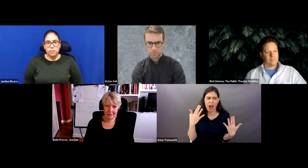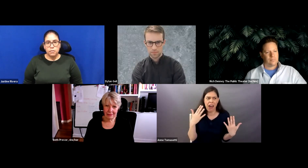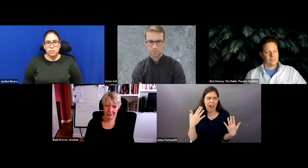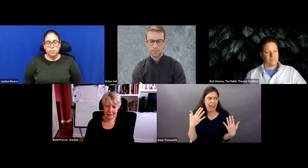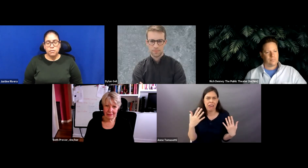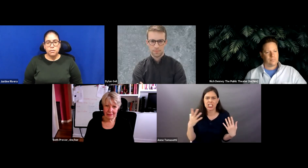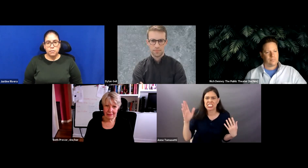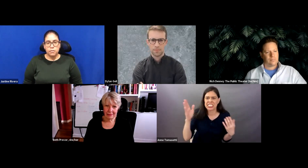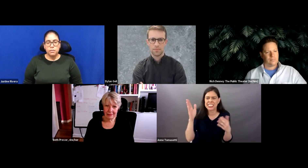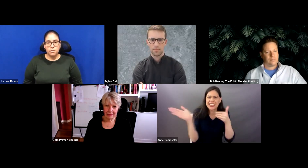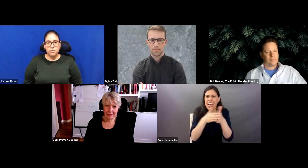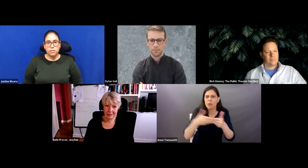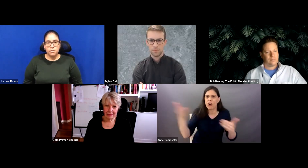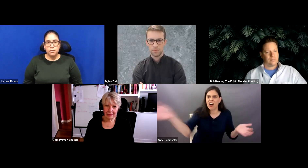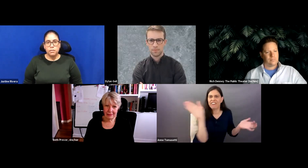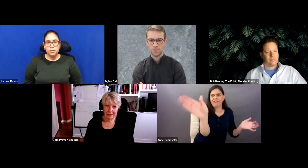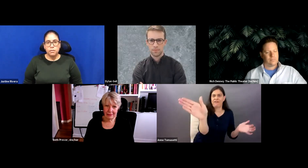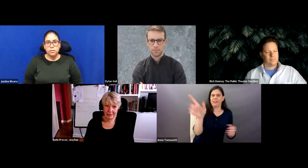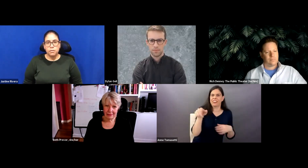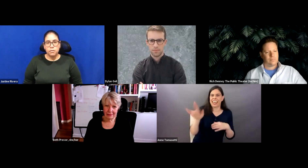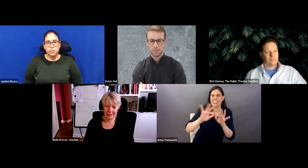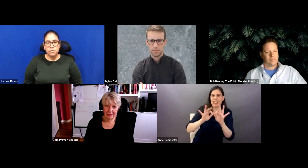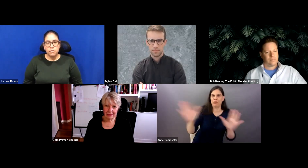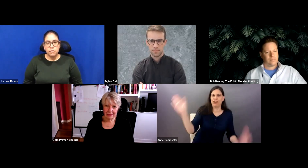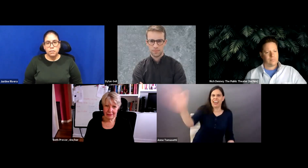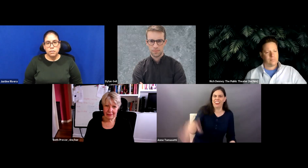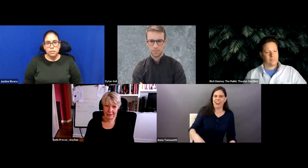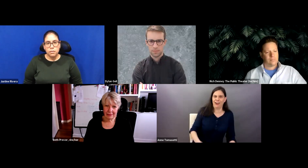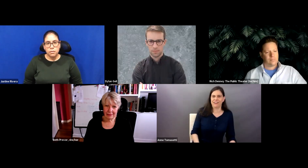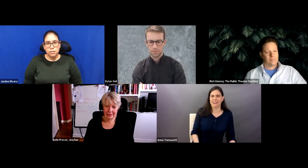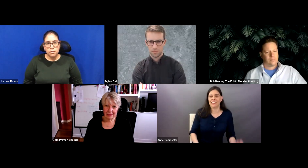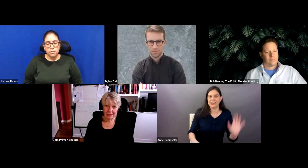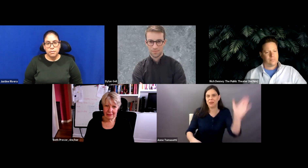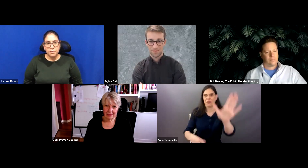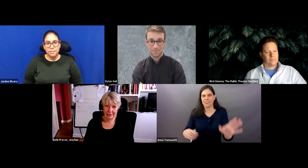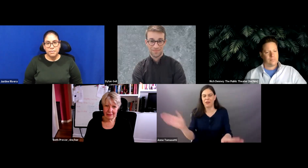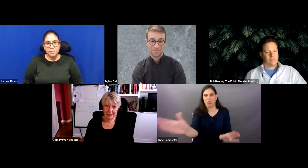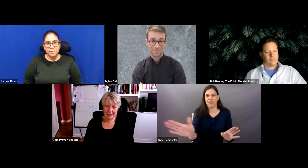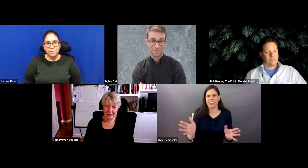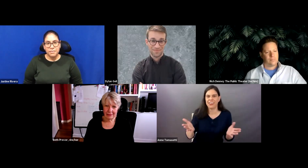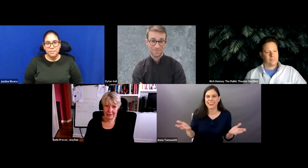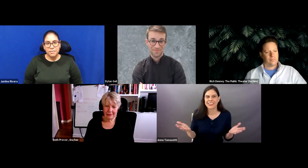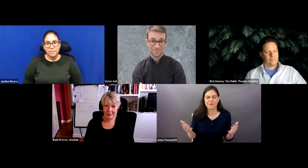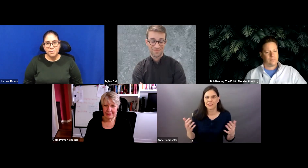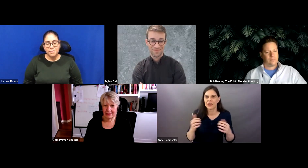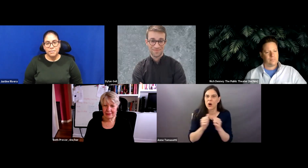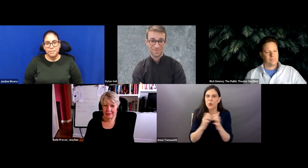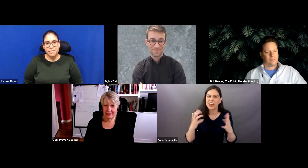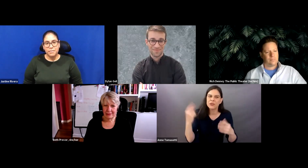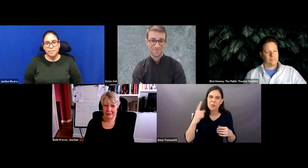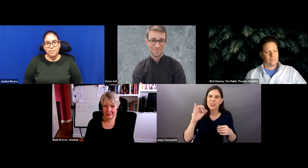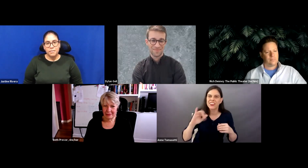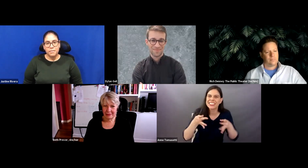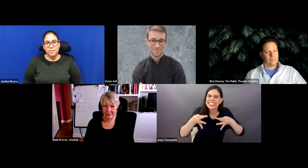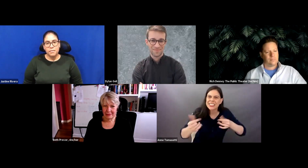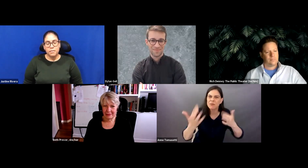together, and I didn't want it to be offensive to throw just